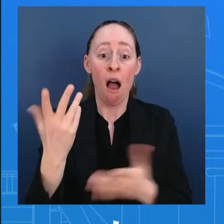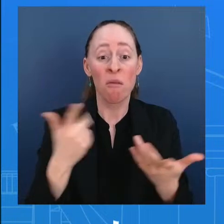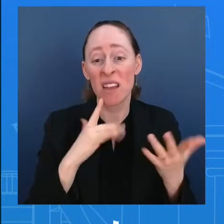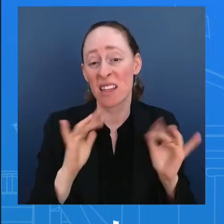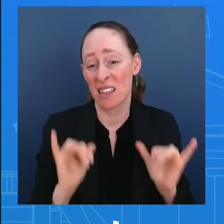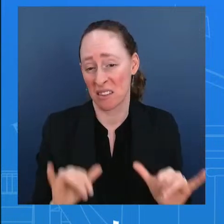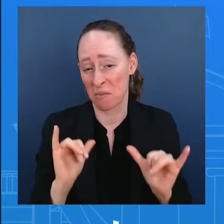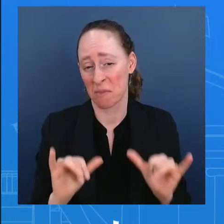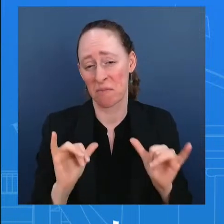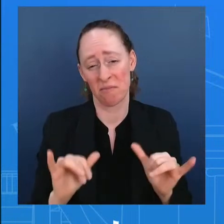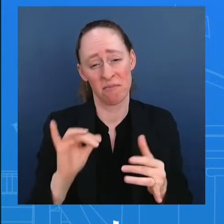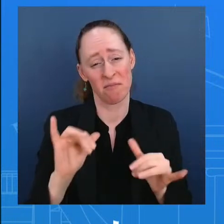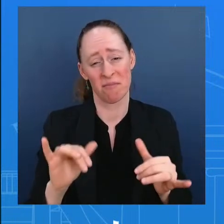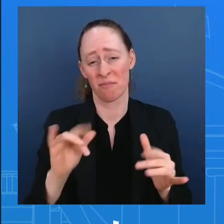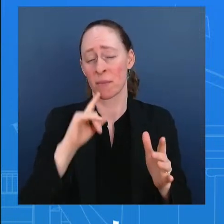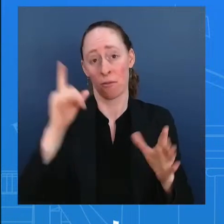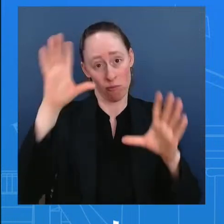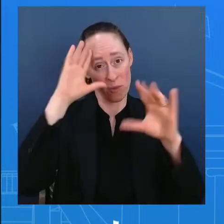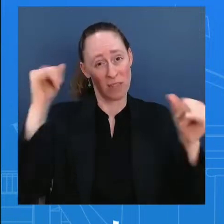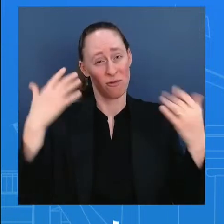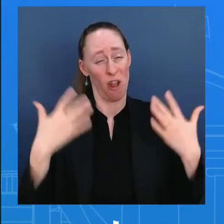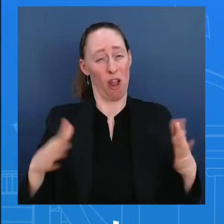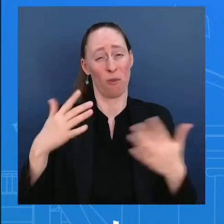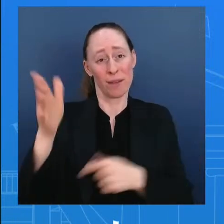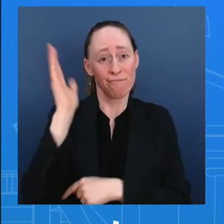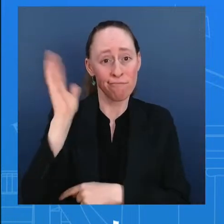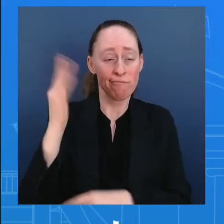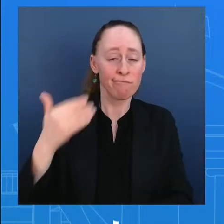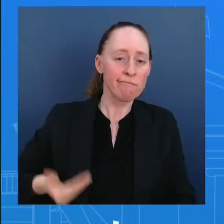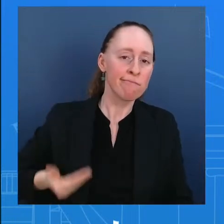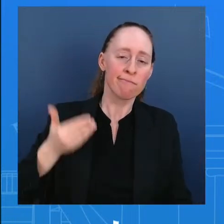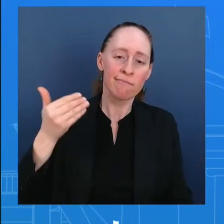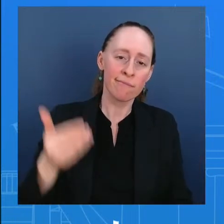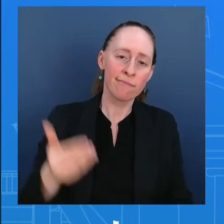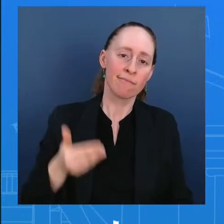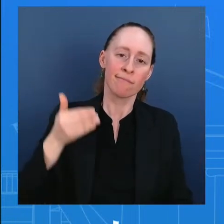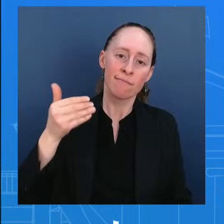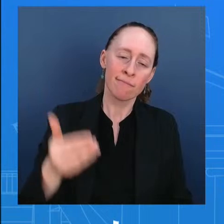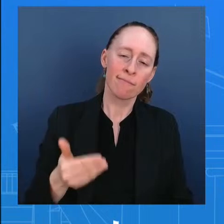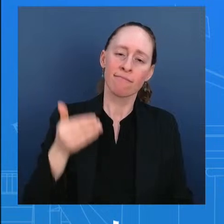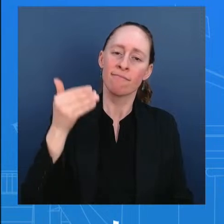in the last four years and beyond about democracy -- the importance of democracy, protecting our democracy.